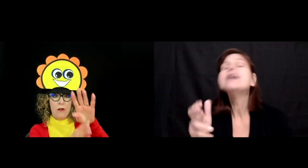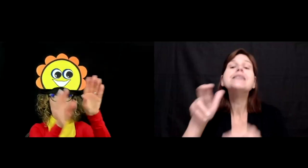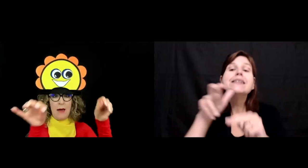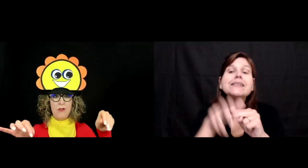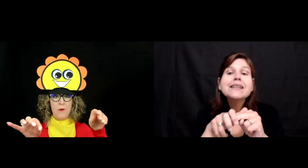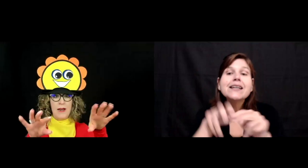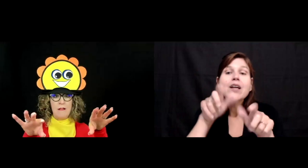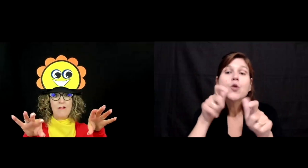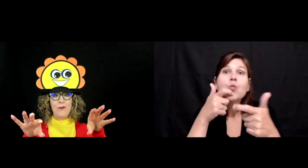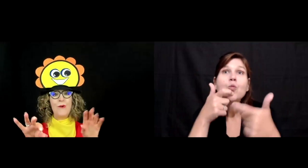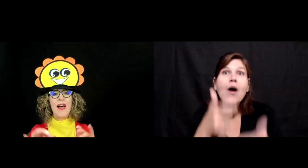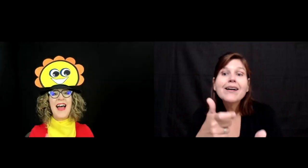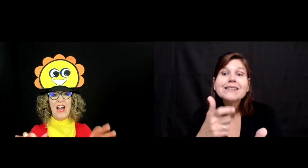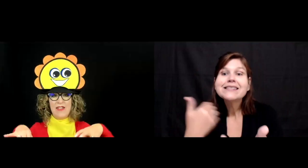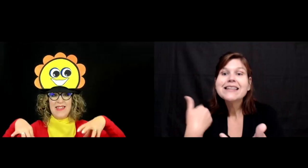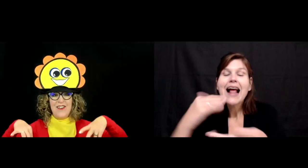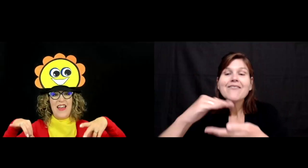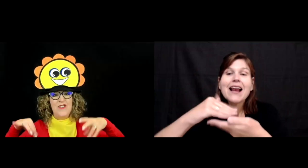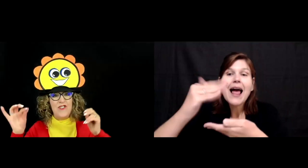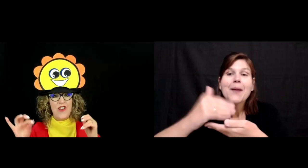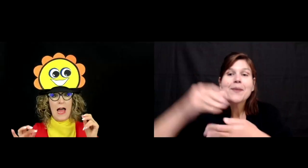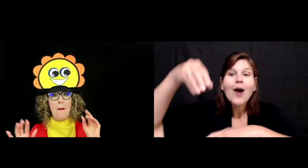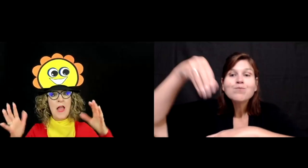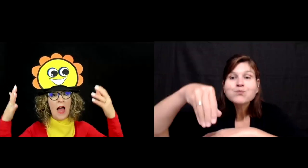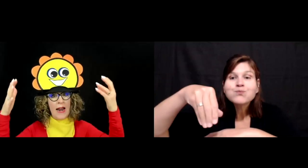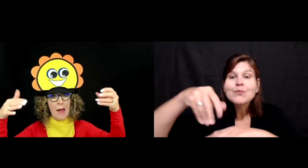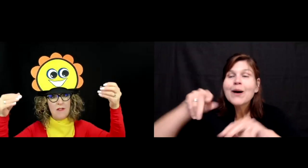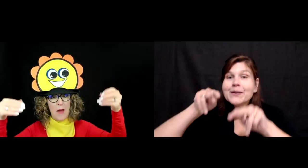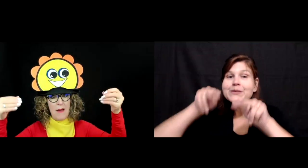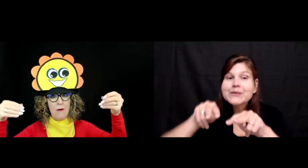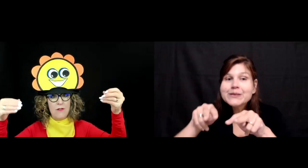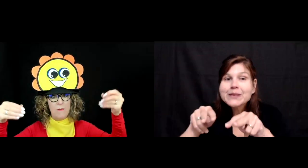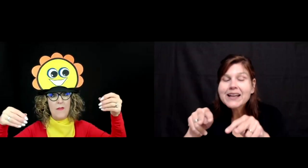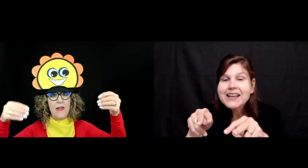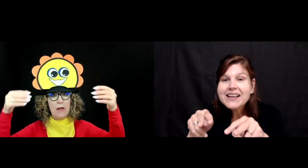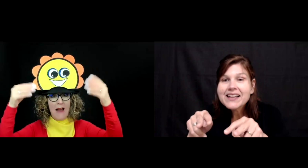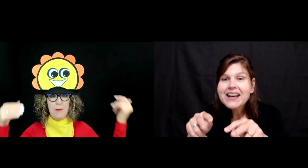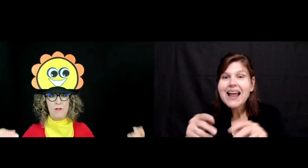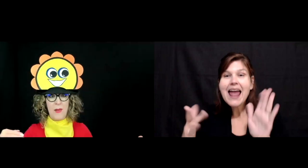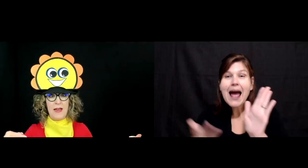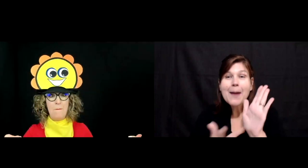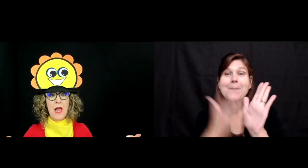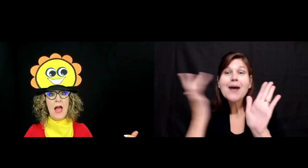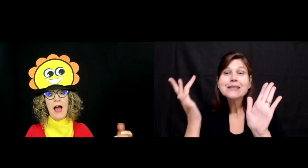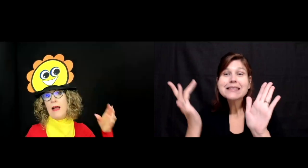She's got the laptop on the little stool and she's sitting on the edge of her chair and I'm about to spin the rainbow spinner.